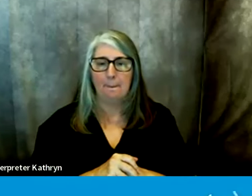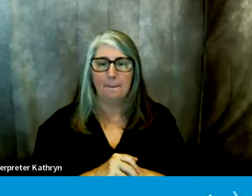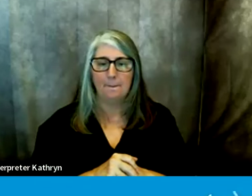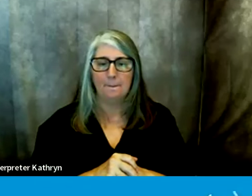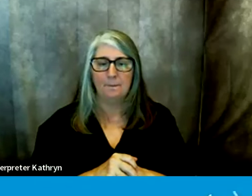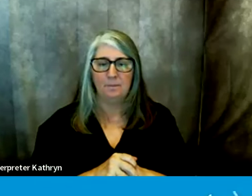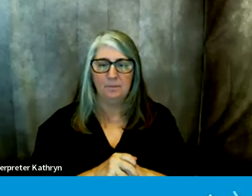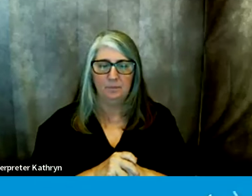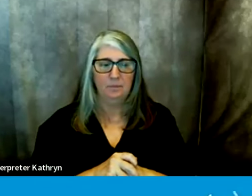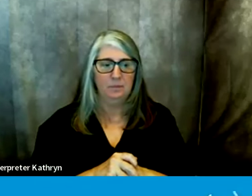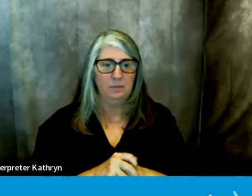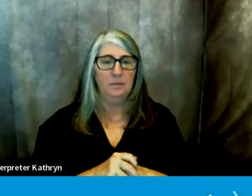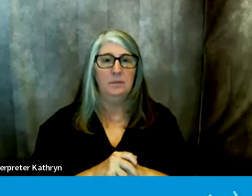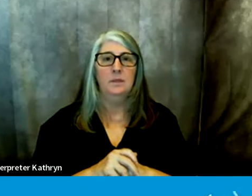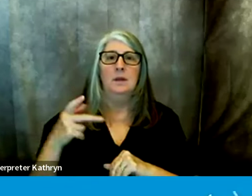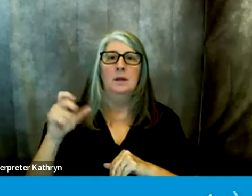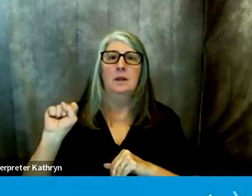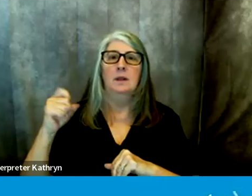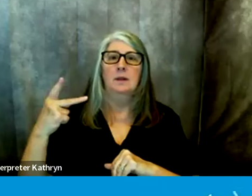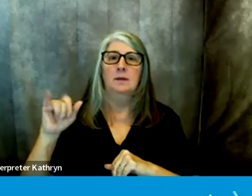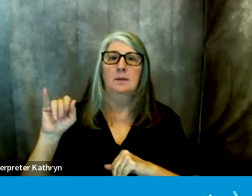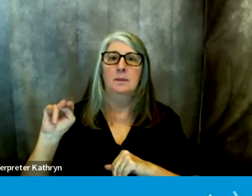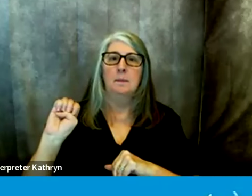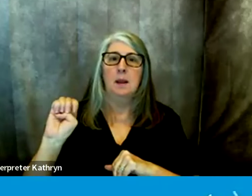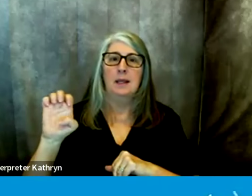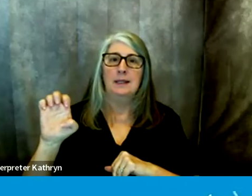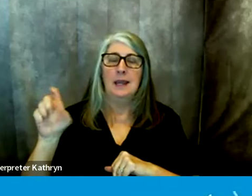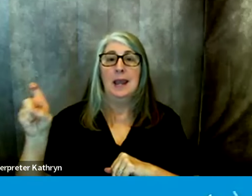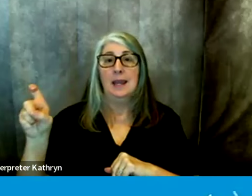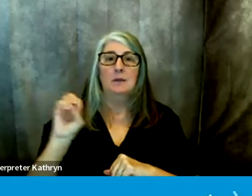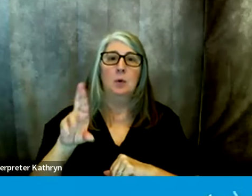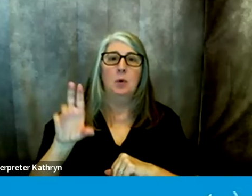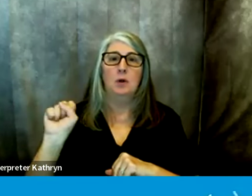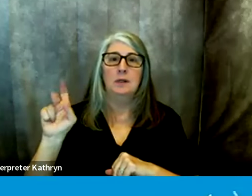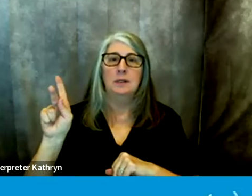Does SpineX or SCiP help with spasticity, especially in legs and hips?